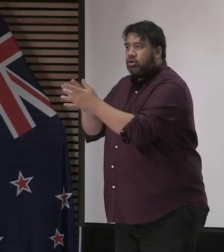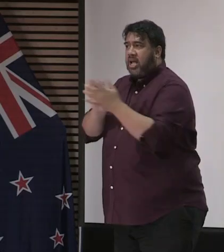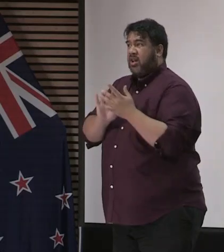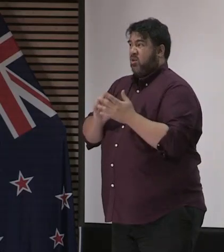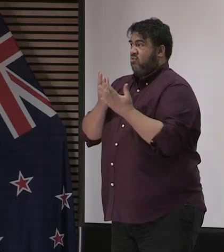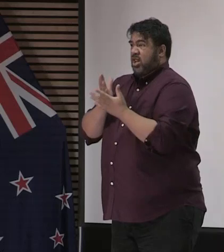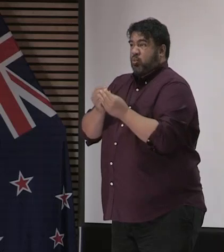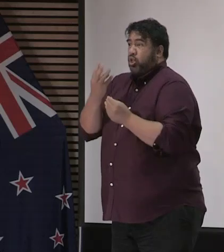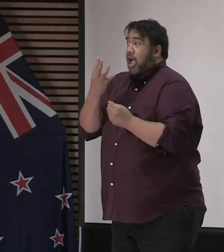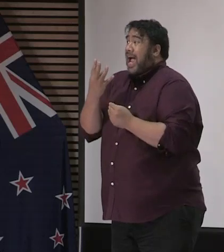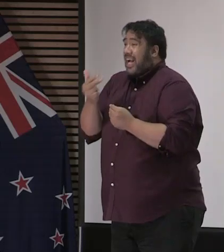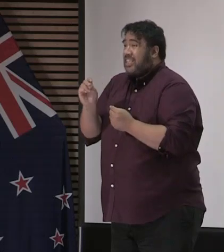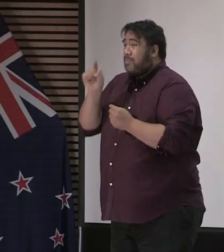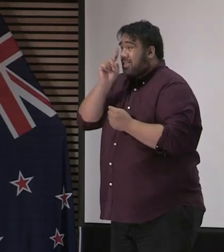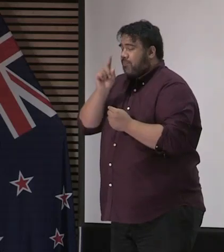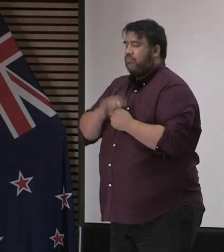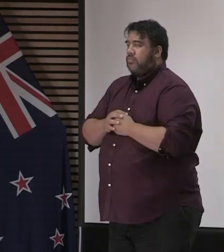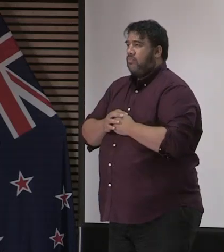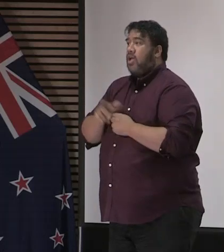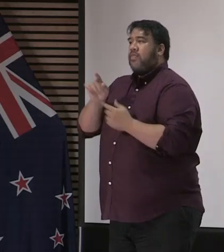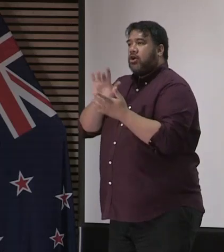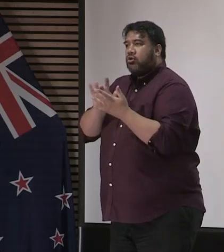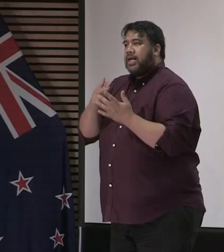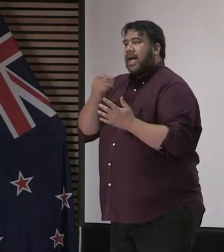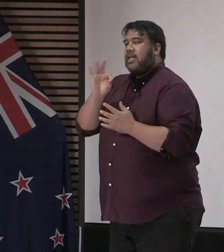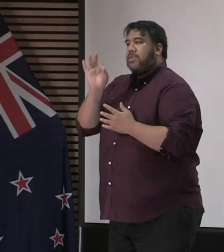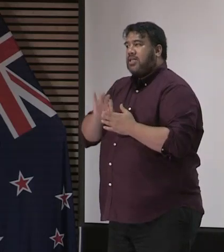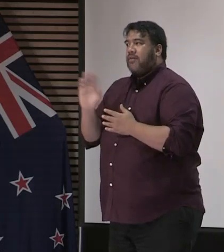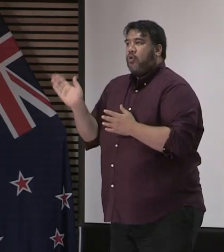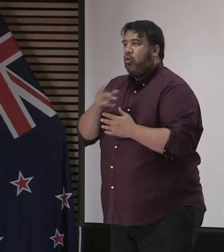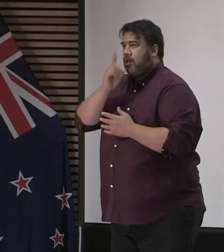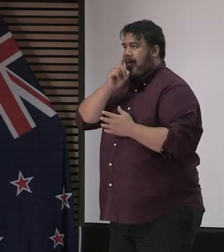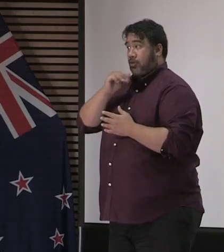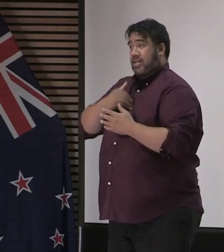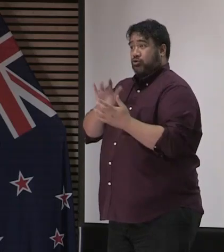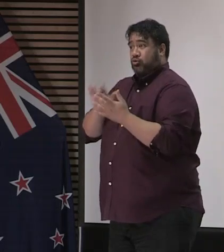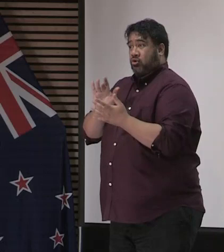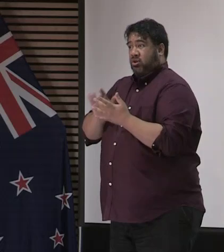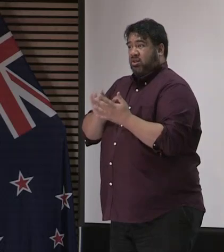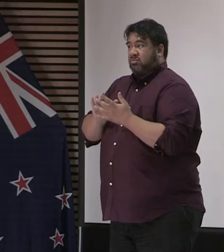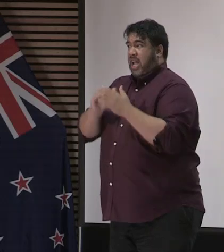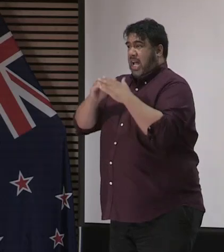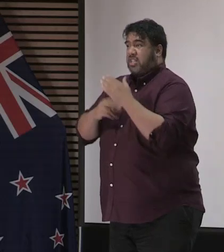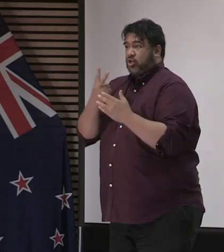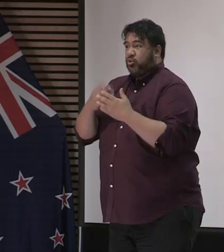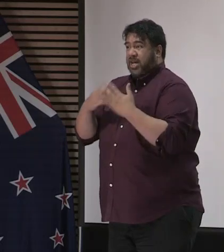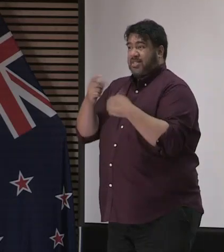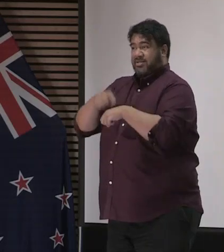from 13 to 17 April. And that showed that they were contacting and tracing 80% of close contact within 48 hours